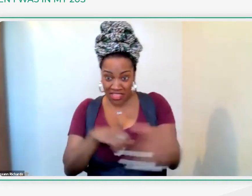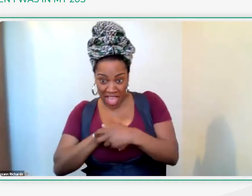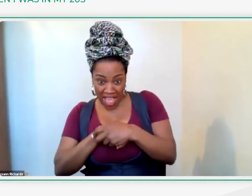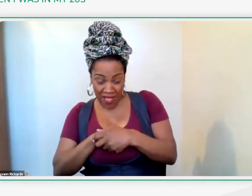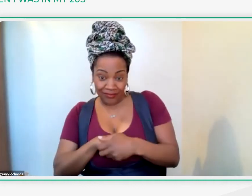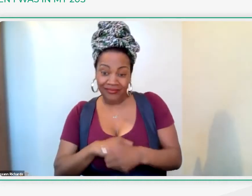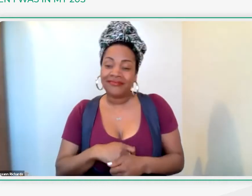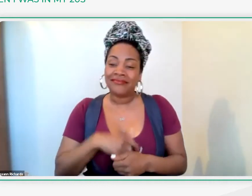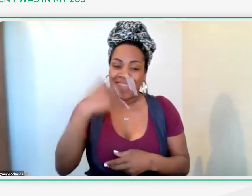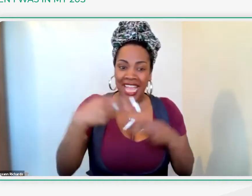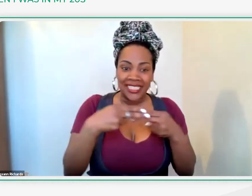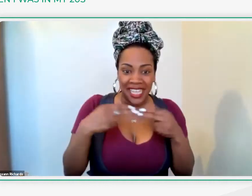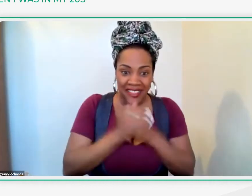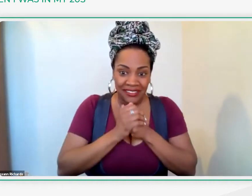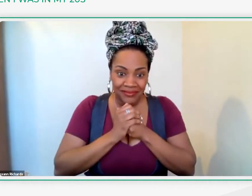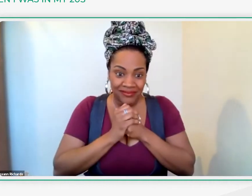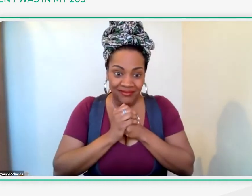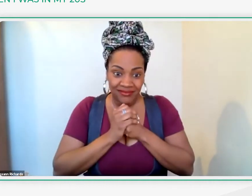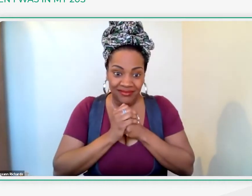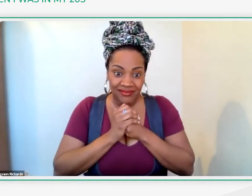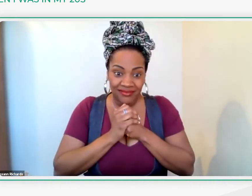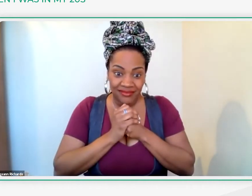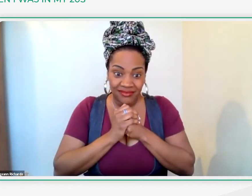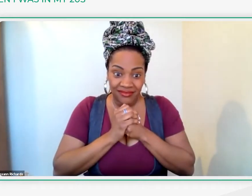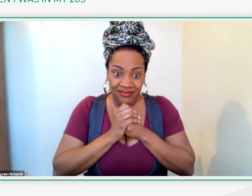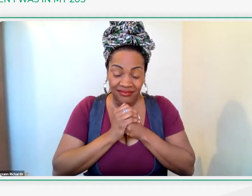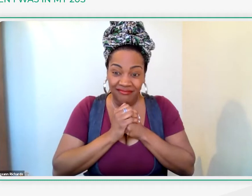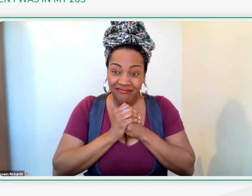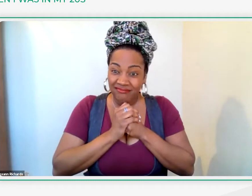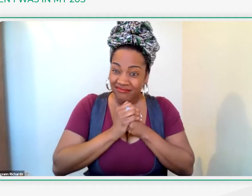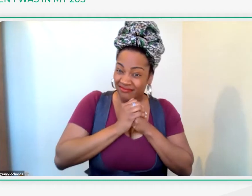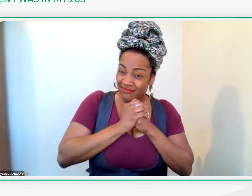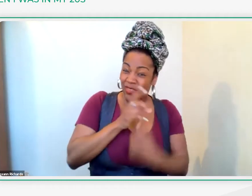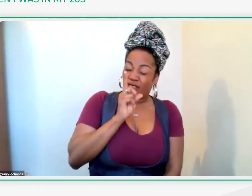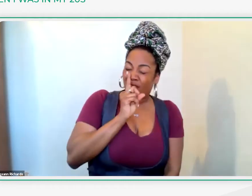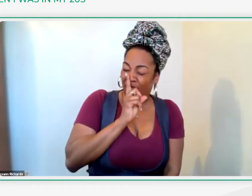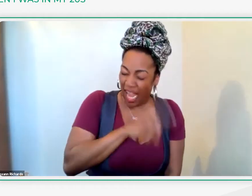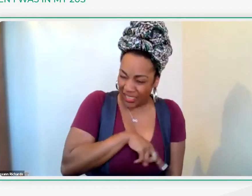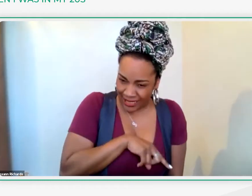Some of you know yo stuff. All right. Next slide.